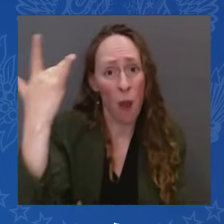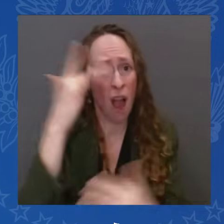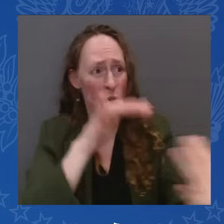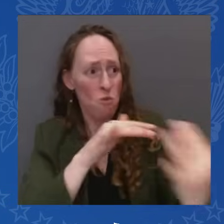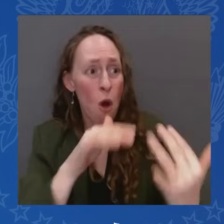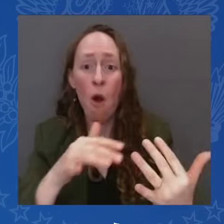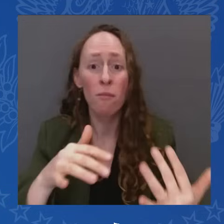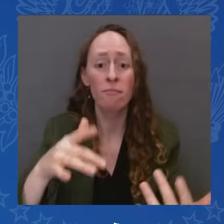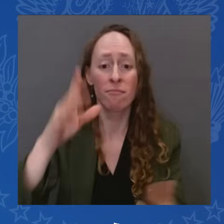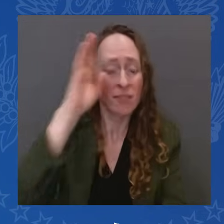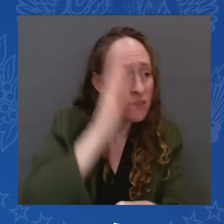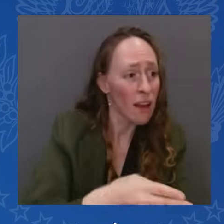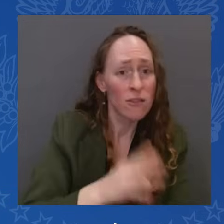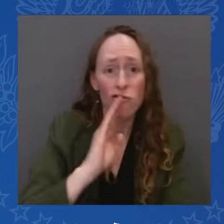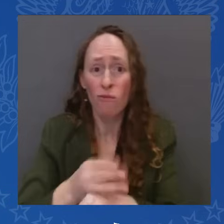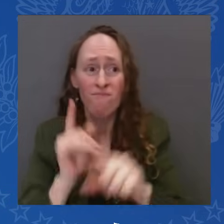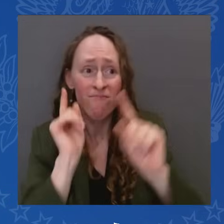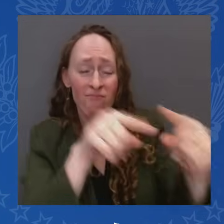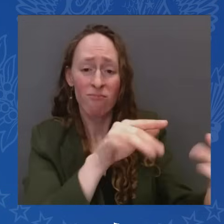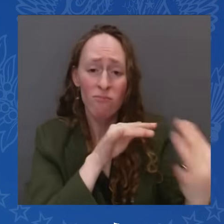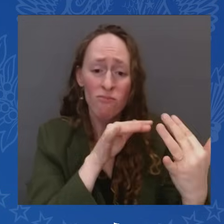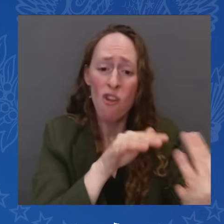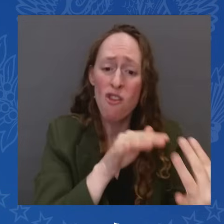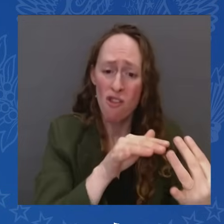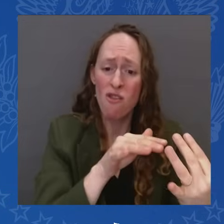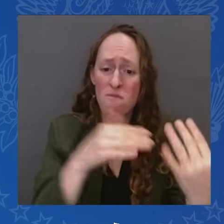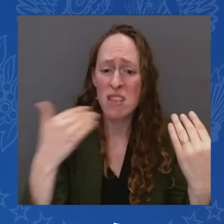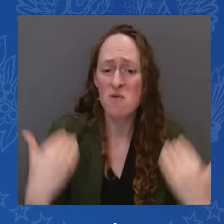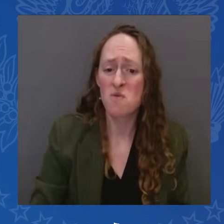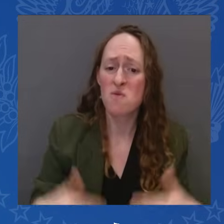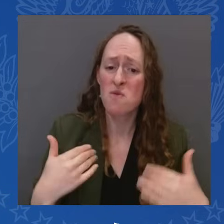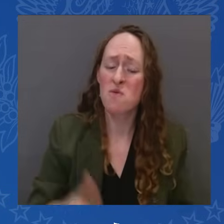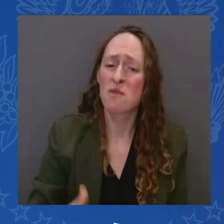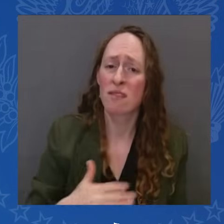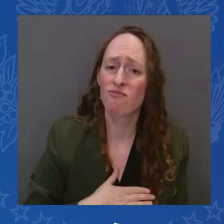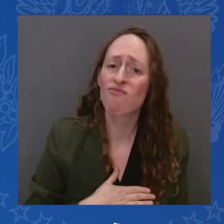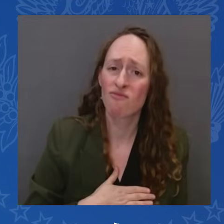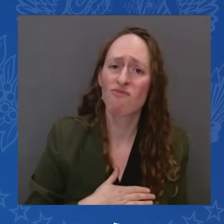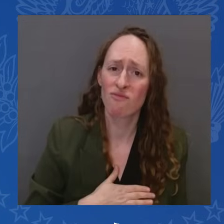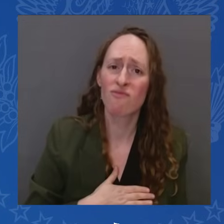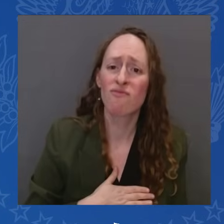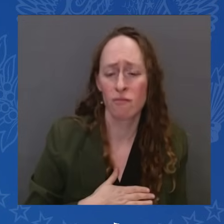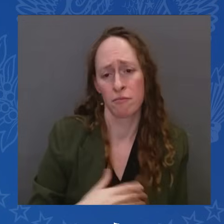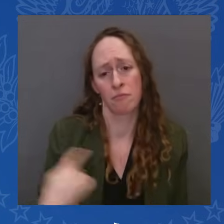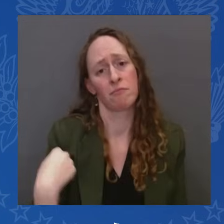No one -- no one but Putin wants -- wants a prolonged war.